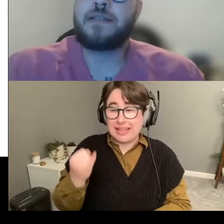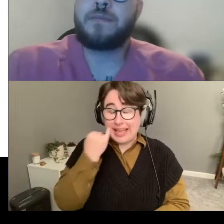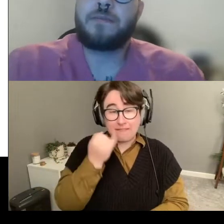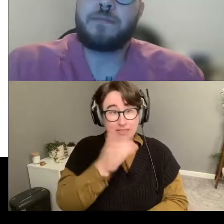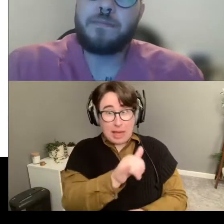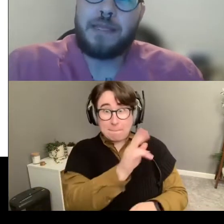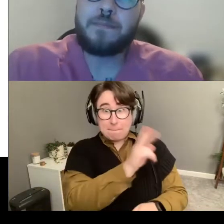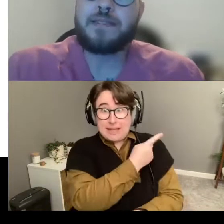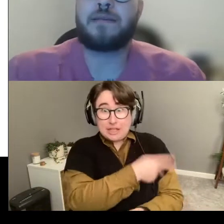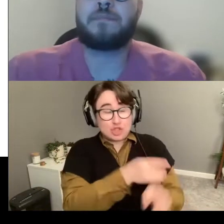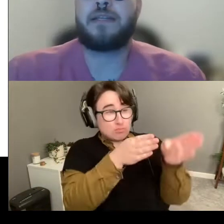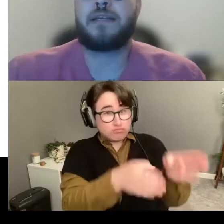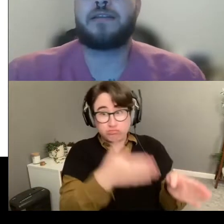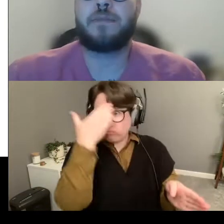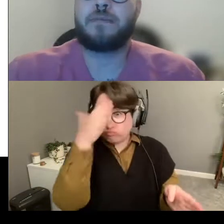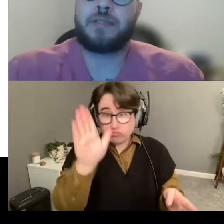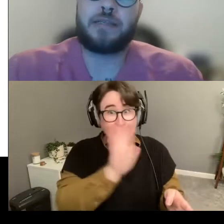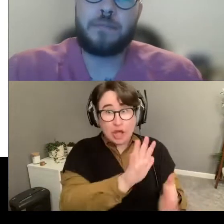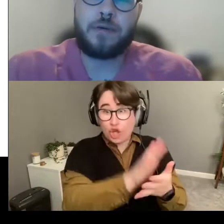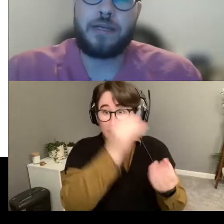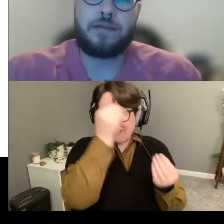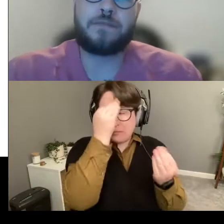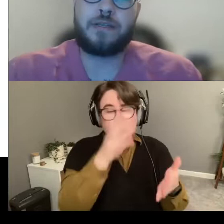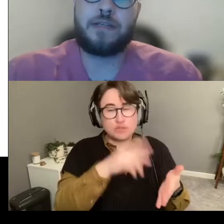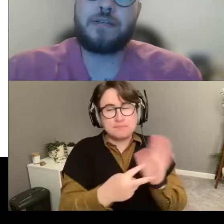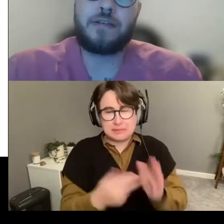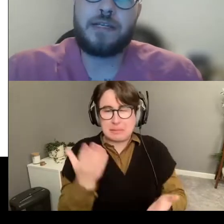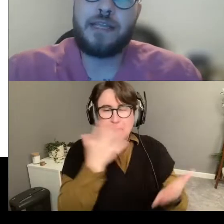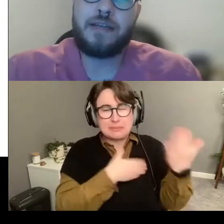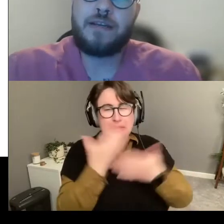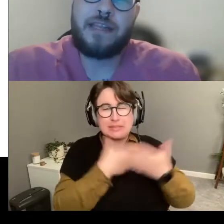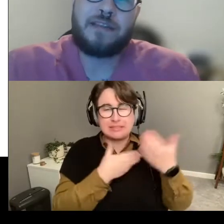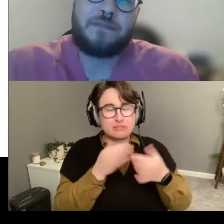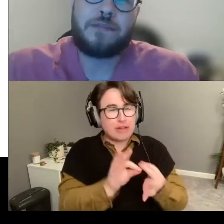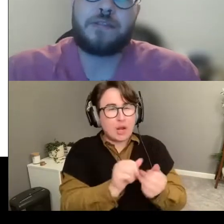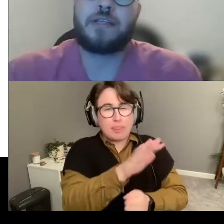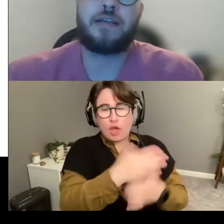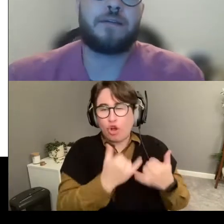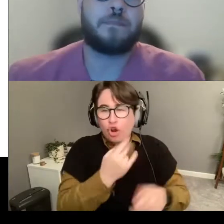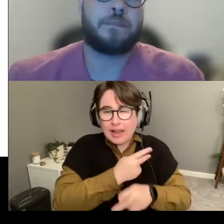then we may miss something that could be really important for their current care and future care.